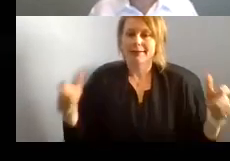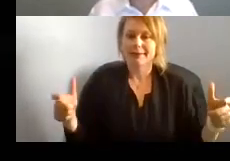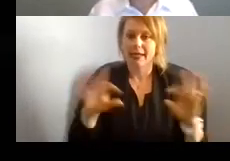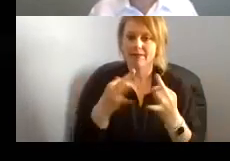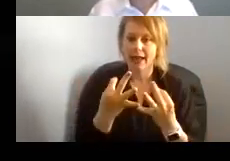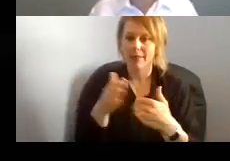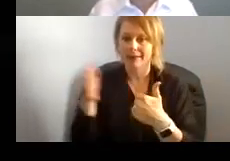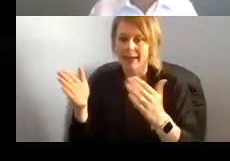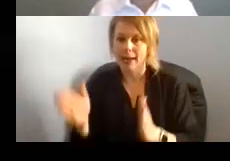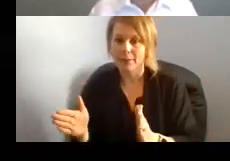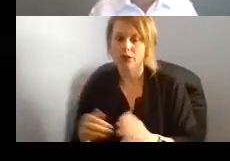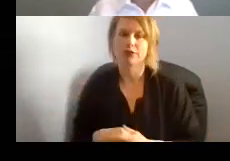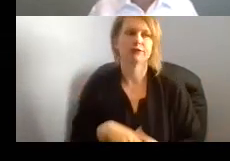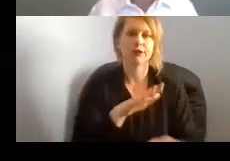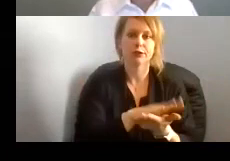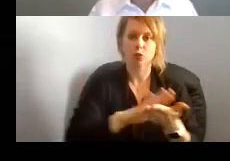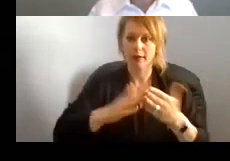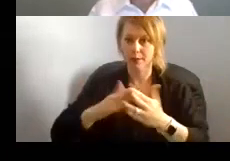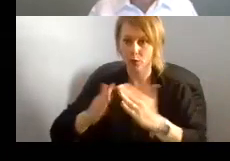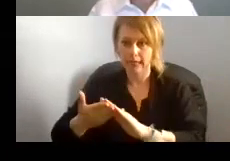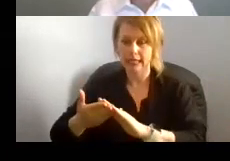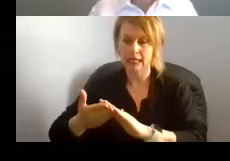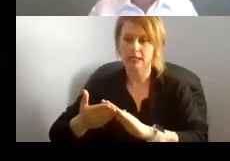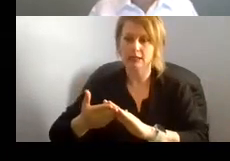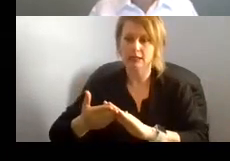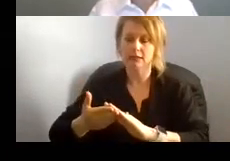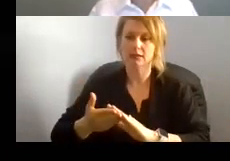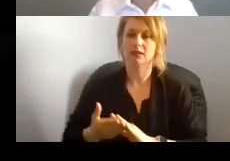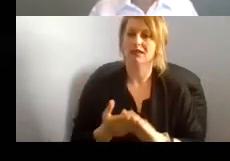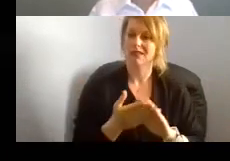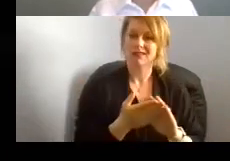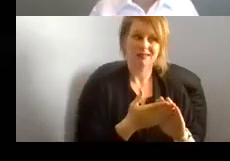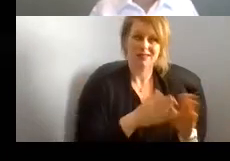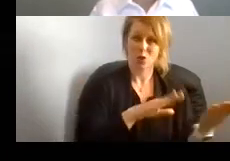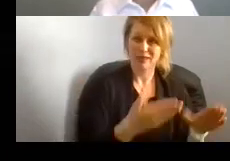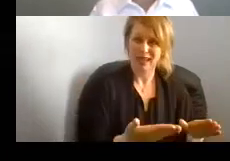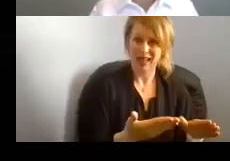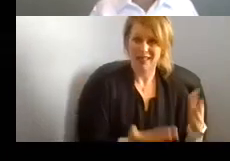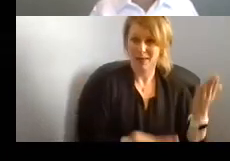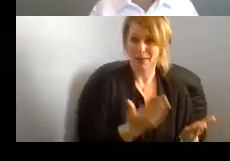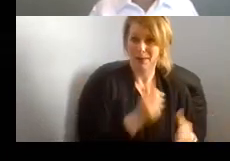and members of the school community, in the at least immediate aftermath of a death, may not be able to occur.